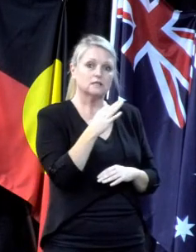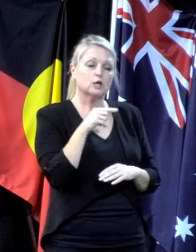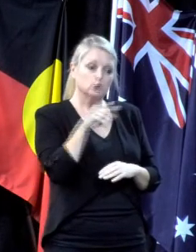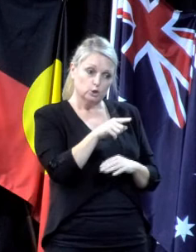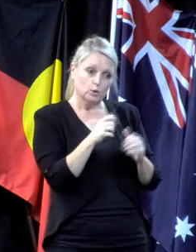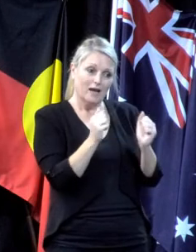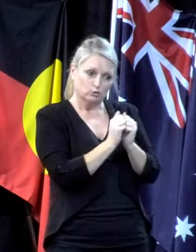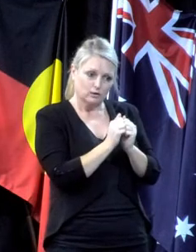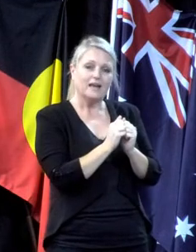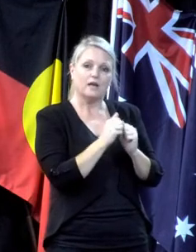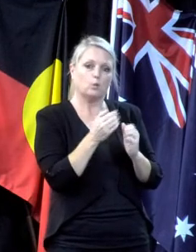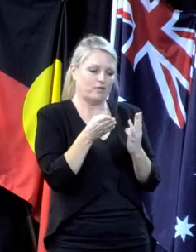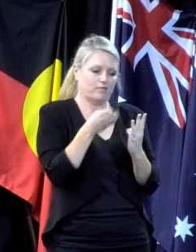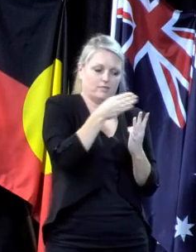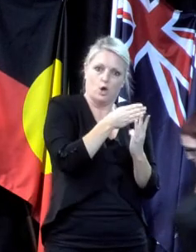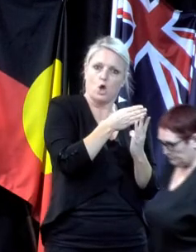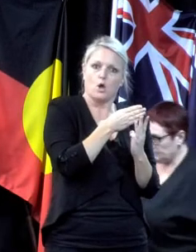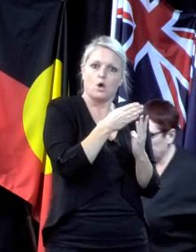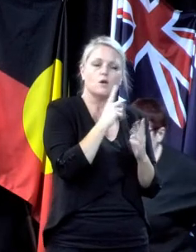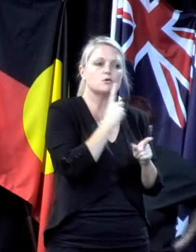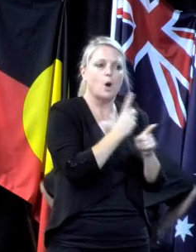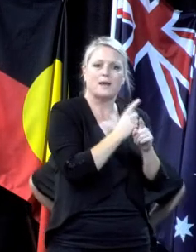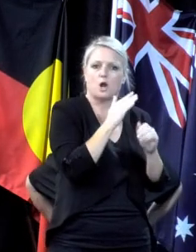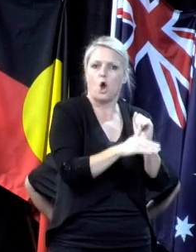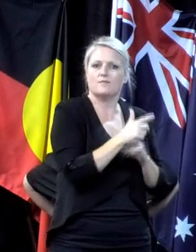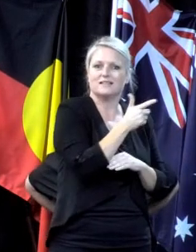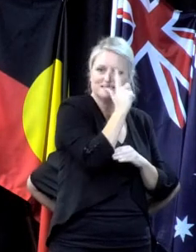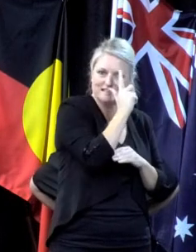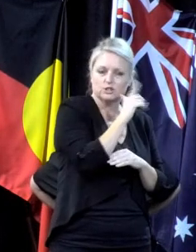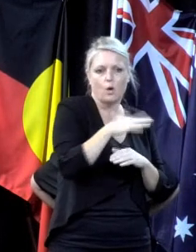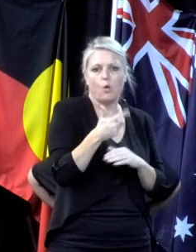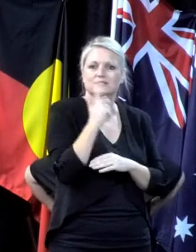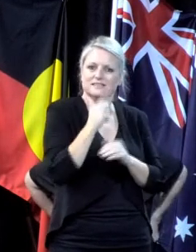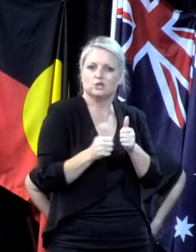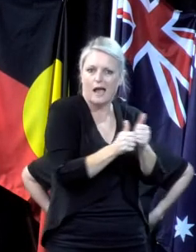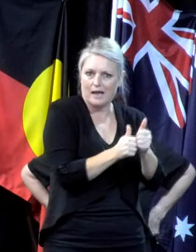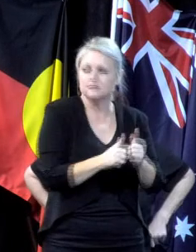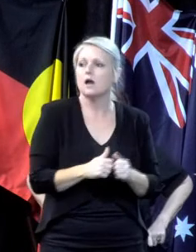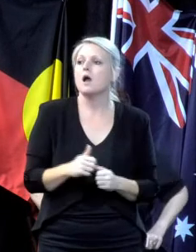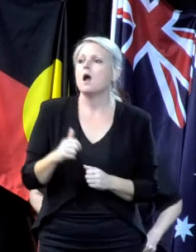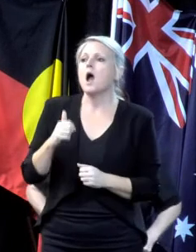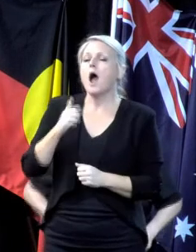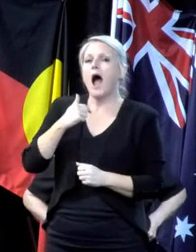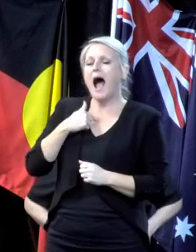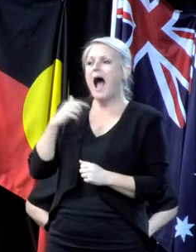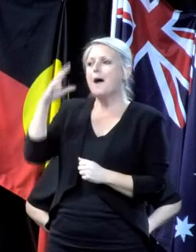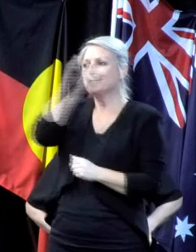My preference would always be for a teacher. However, I believe teacher aides have a really important role to play both within schools and within some classrooms.